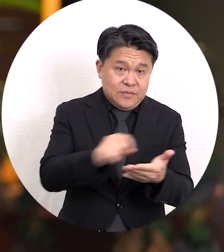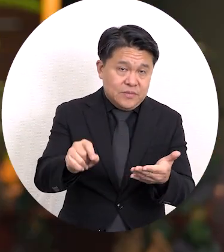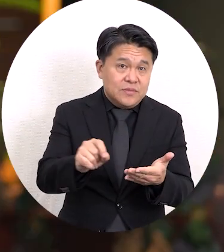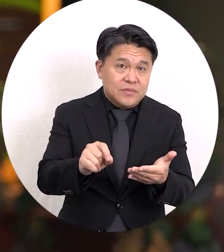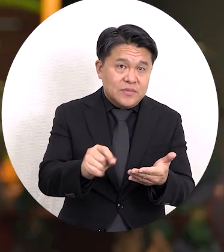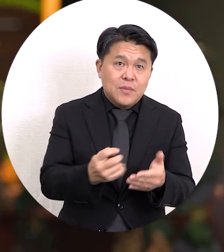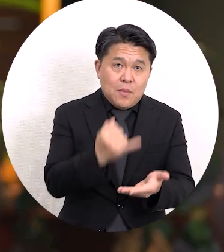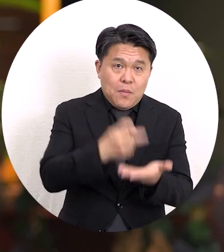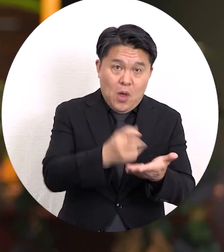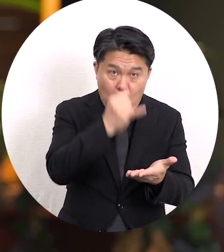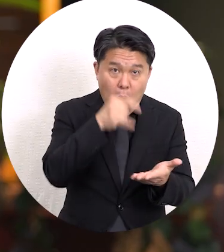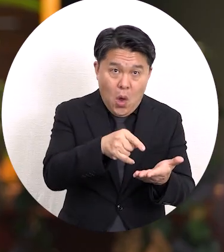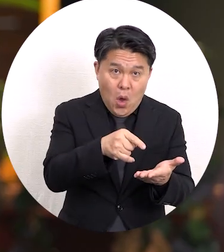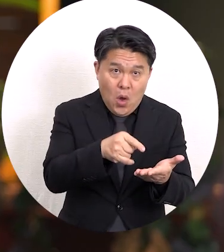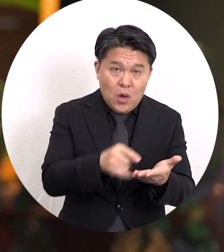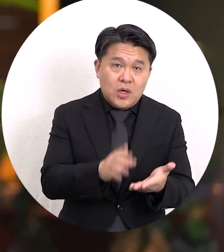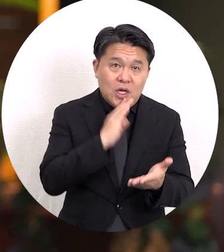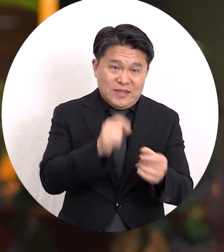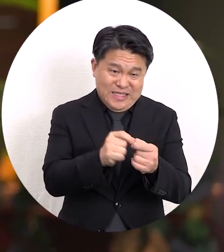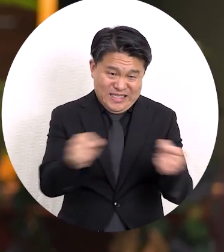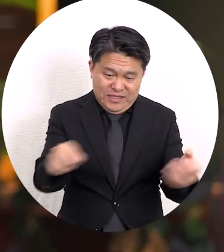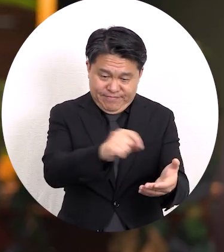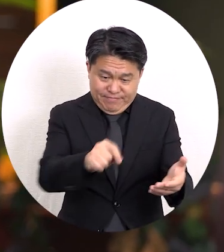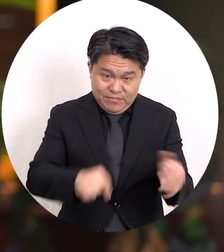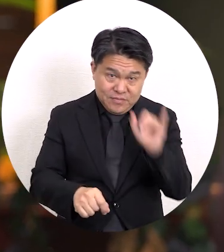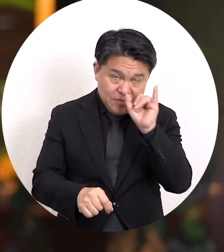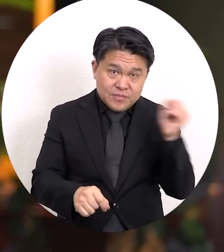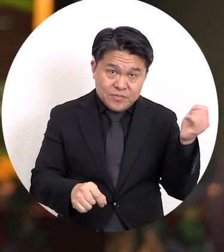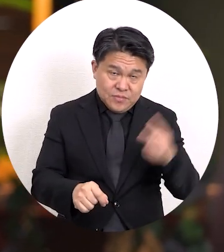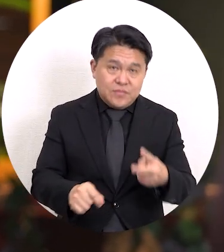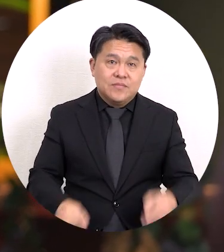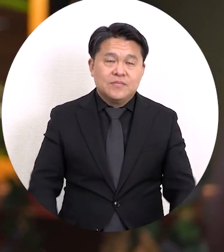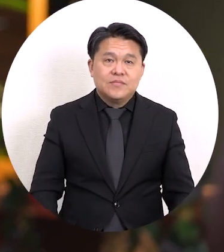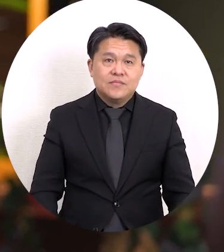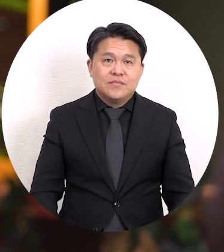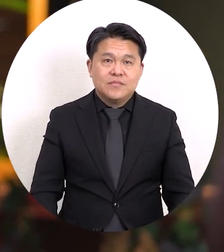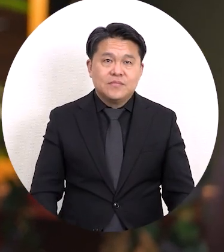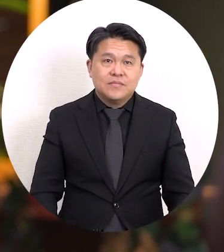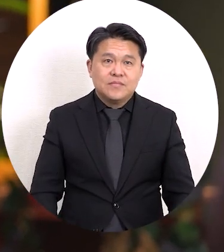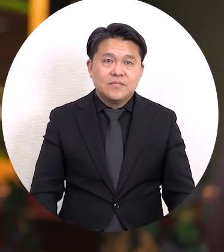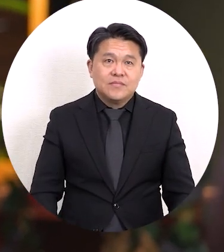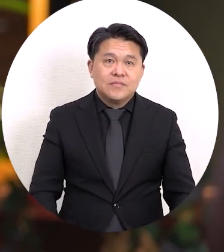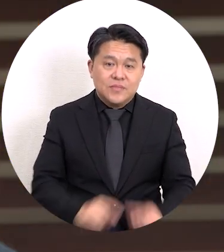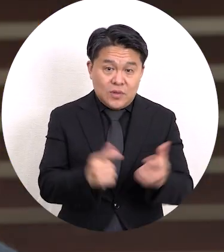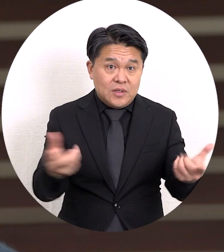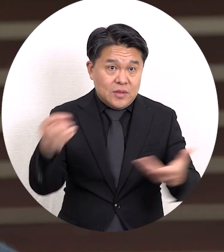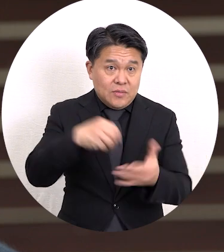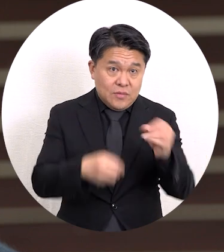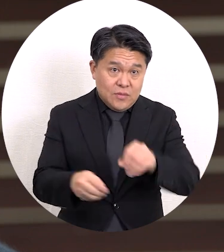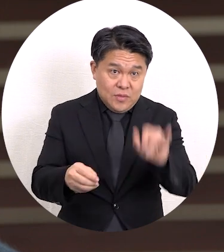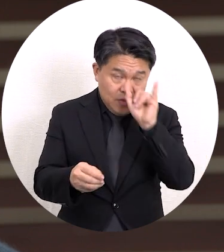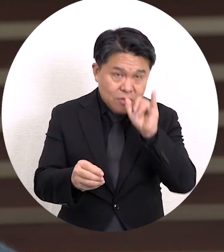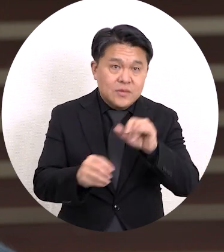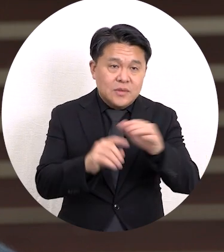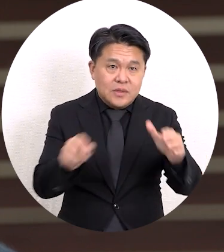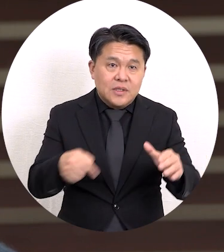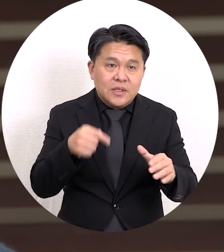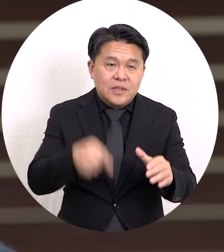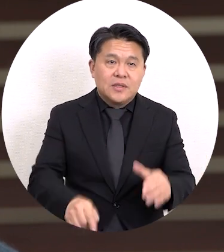which consists of lengthy language and a variety of elements. That's why, in Catholicism,